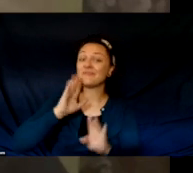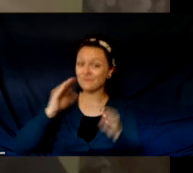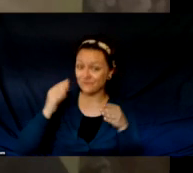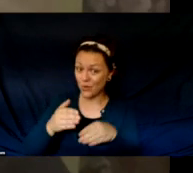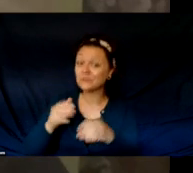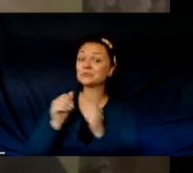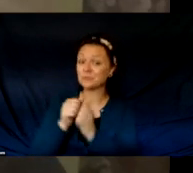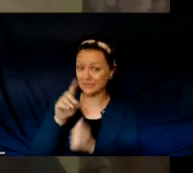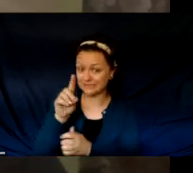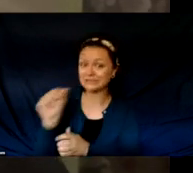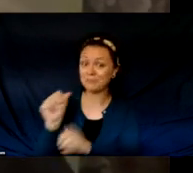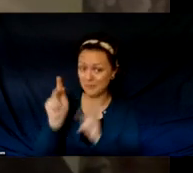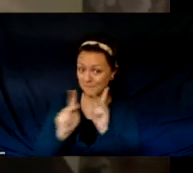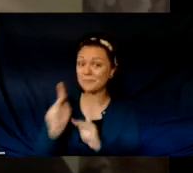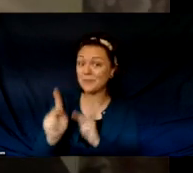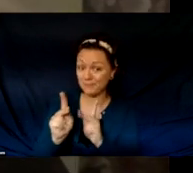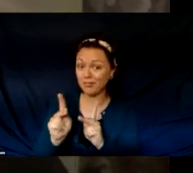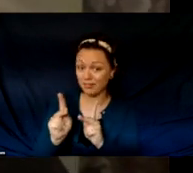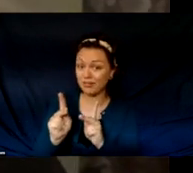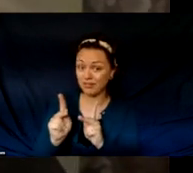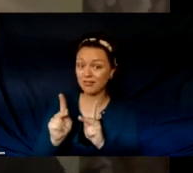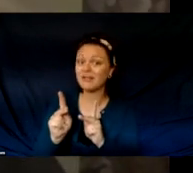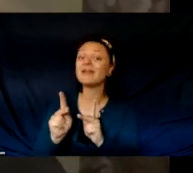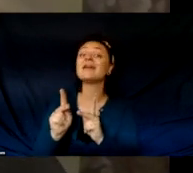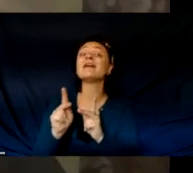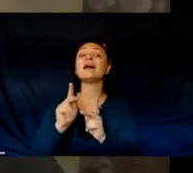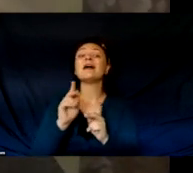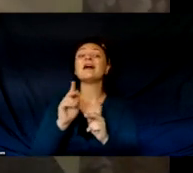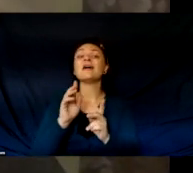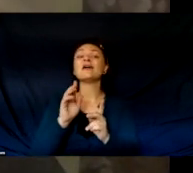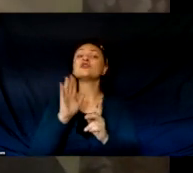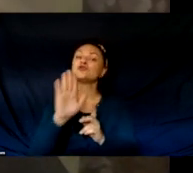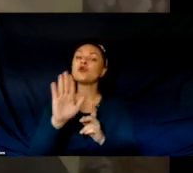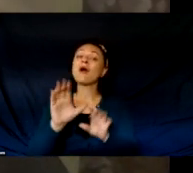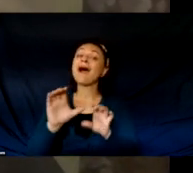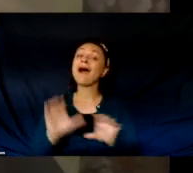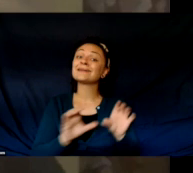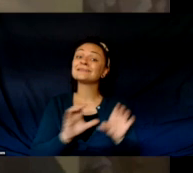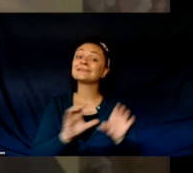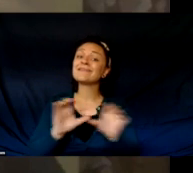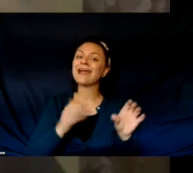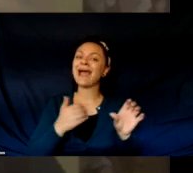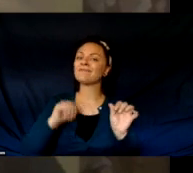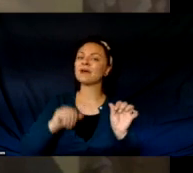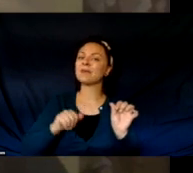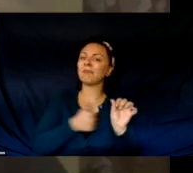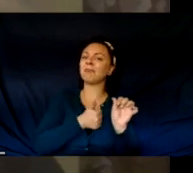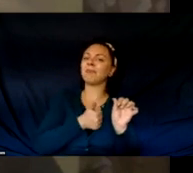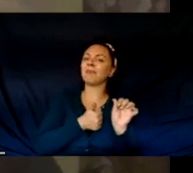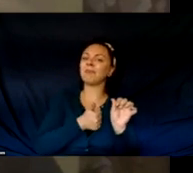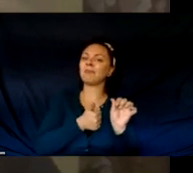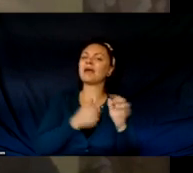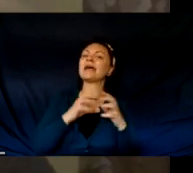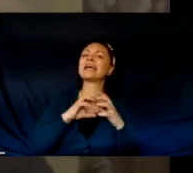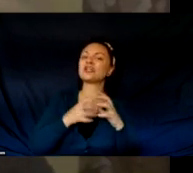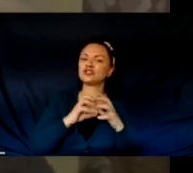and in the back of your activities have a goal of intersectionality.